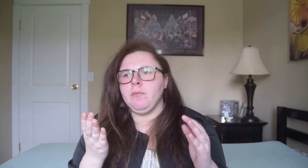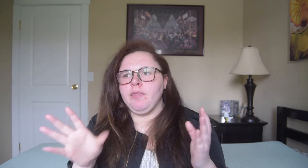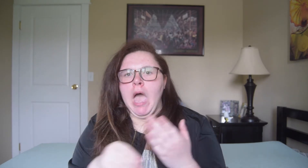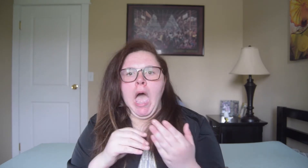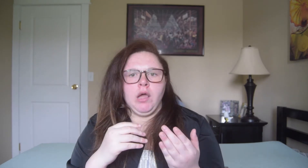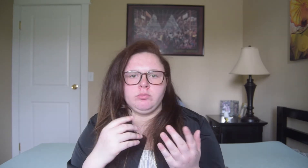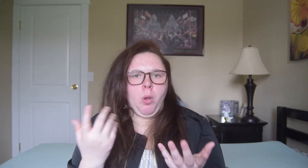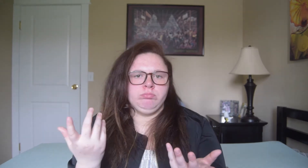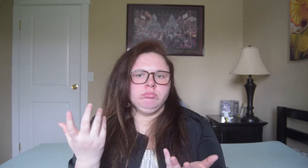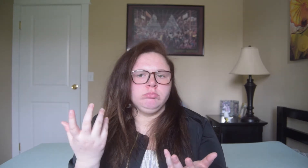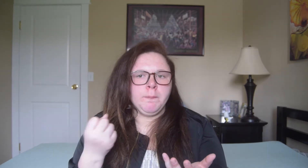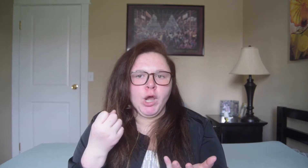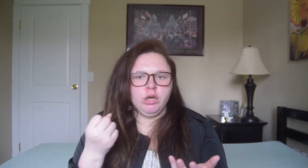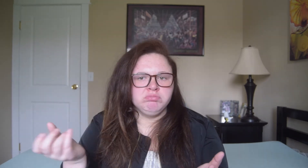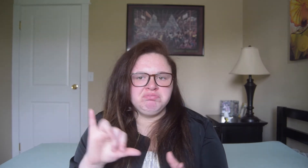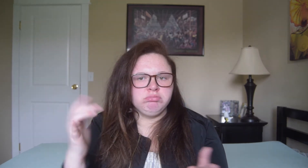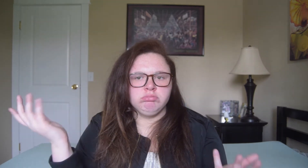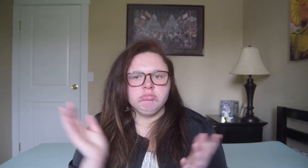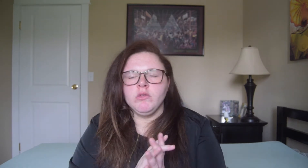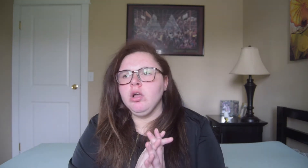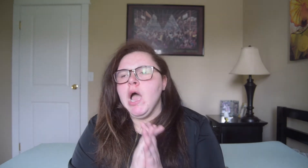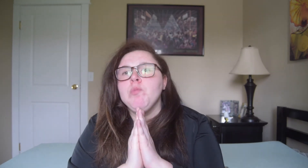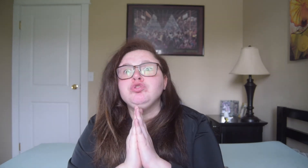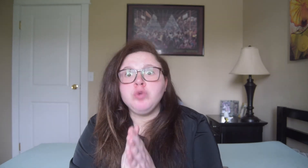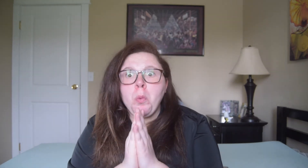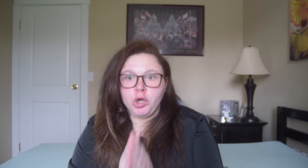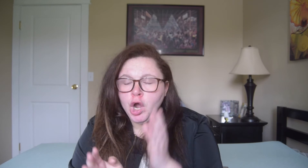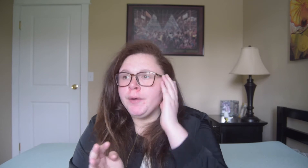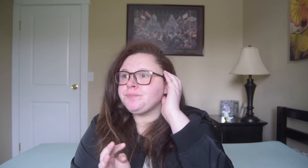Then I added milk. It was legit so good